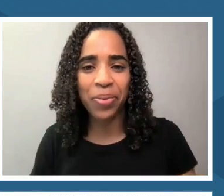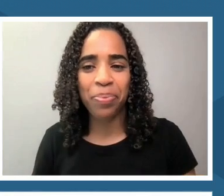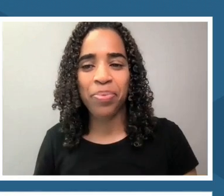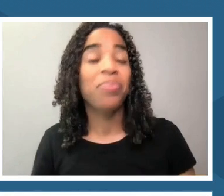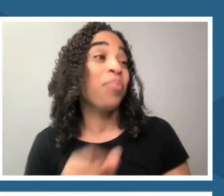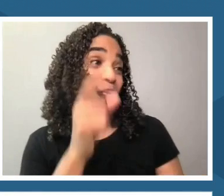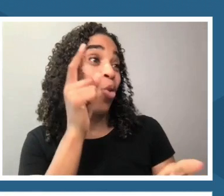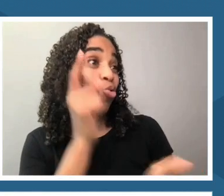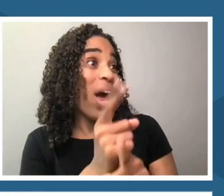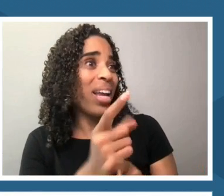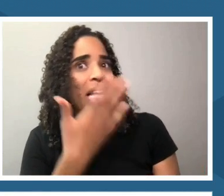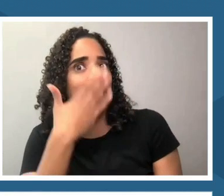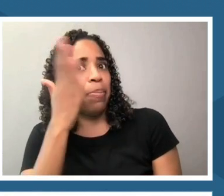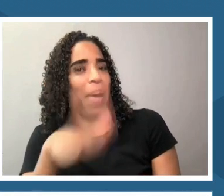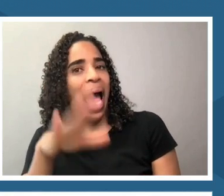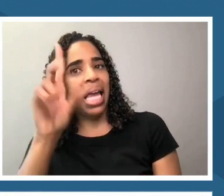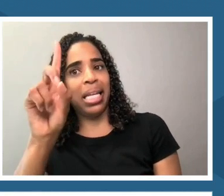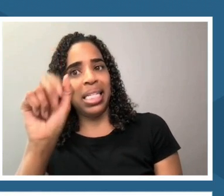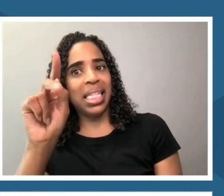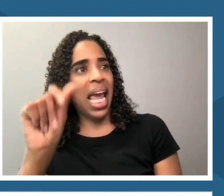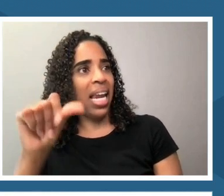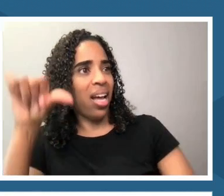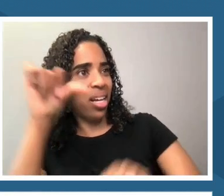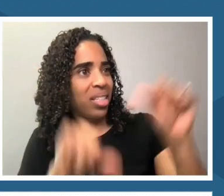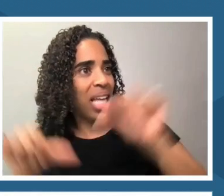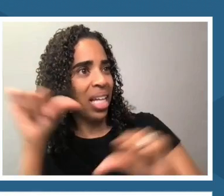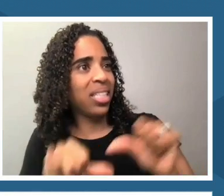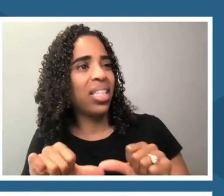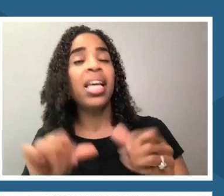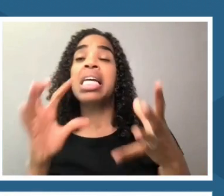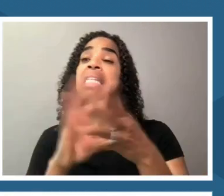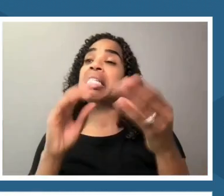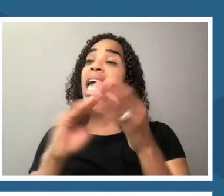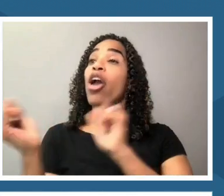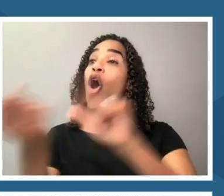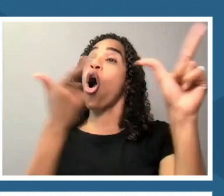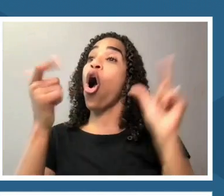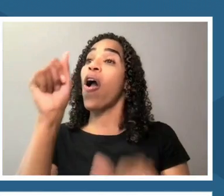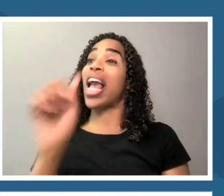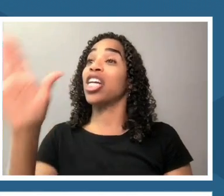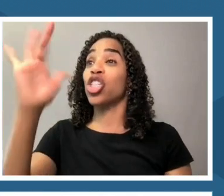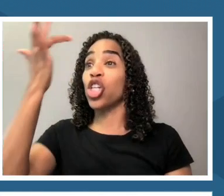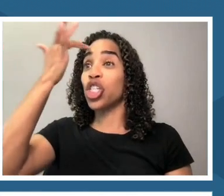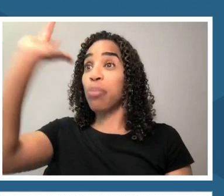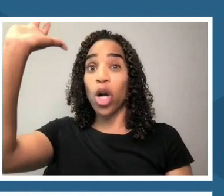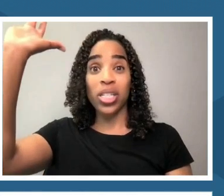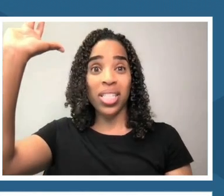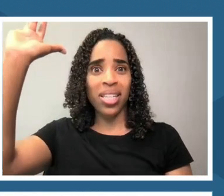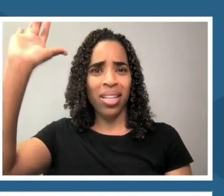science as well the stereotype that all asians are smart basically lumps the